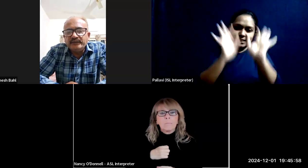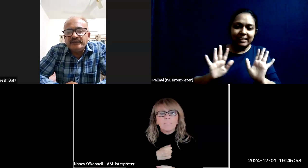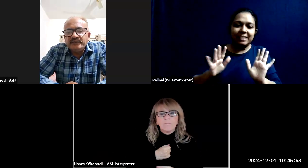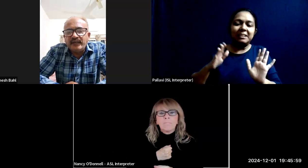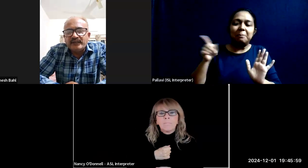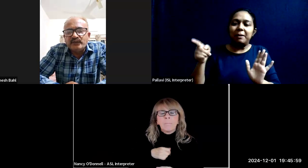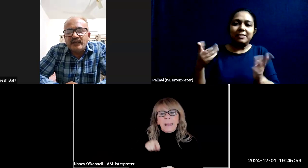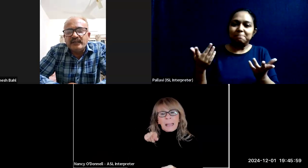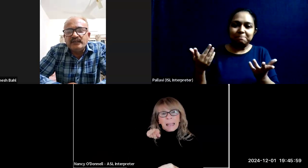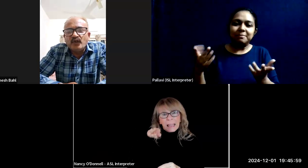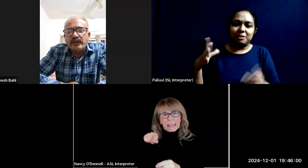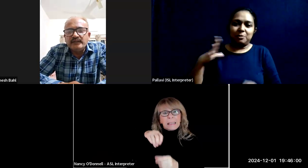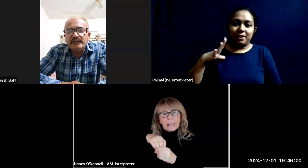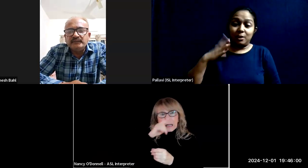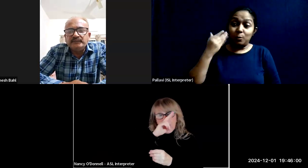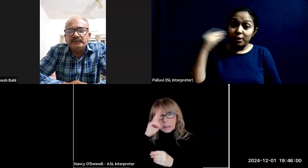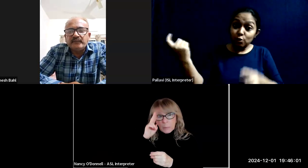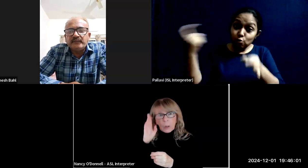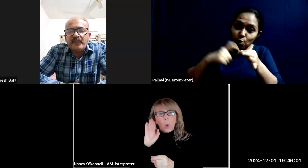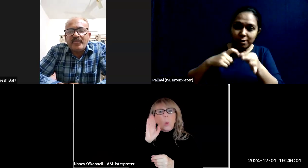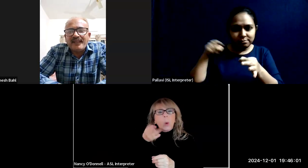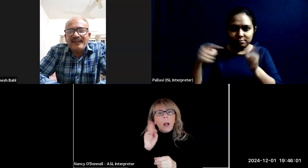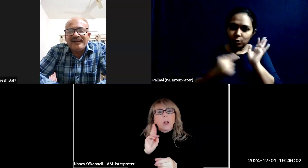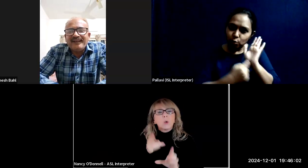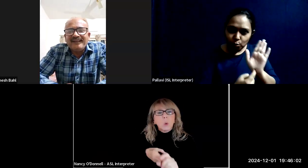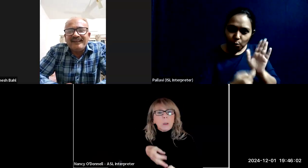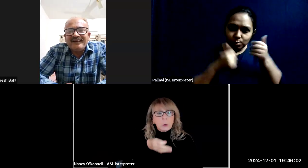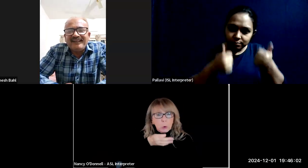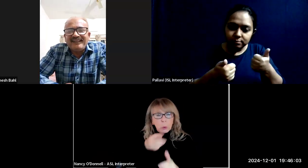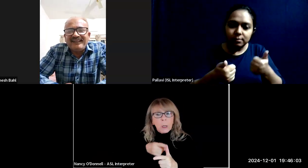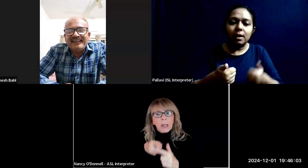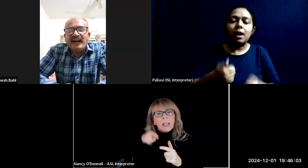very soon, as soon as he joins.